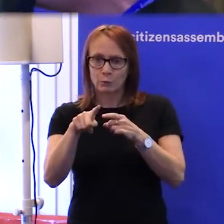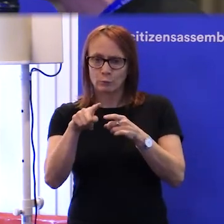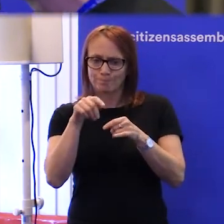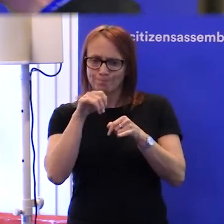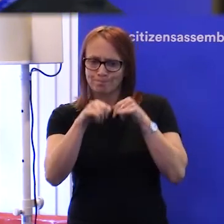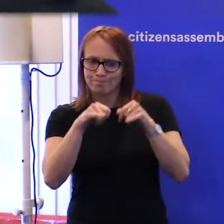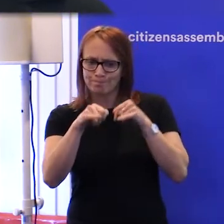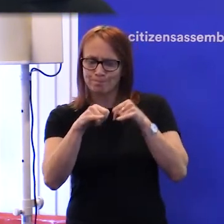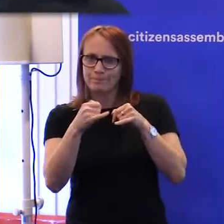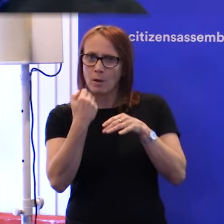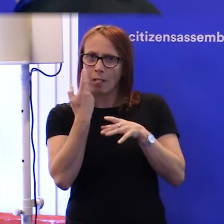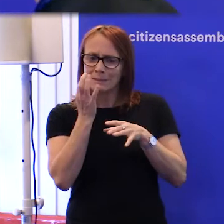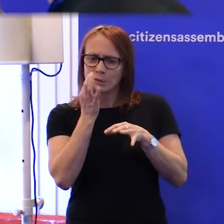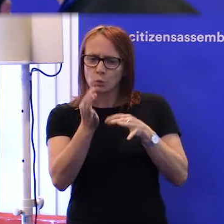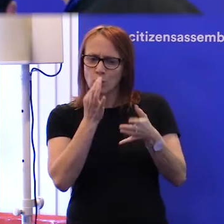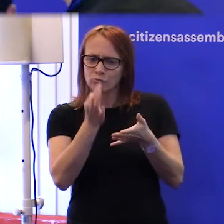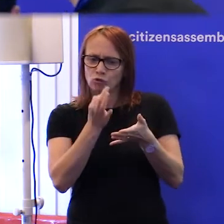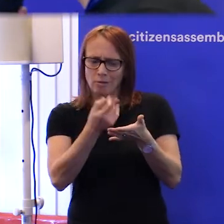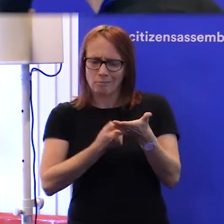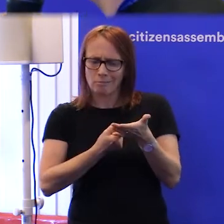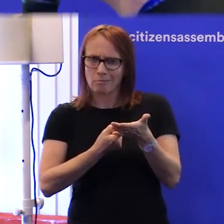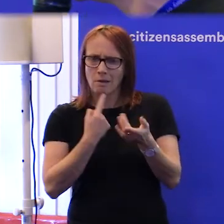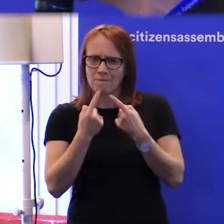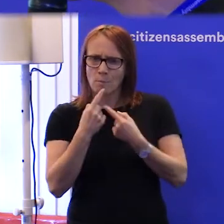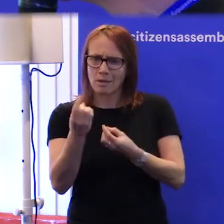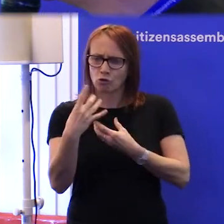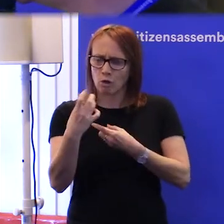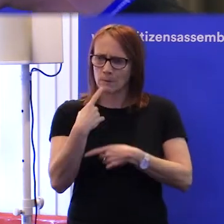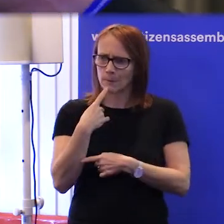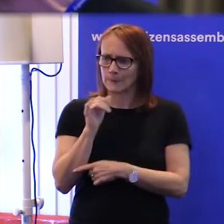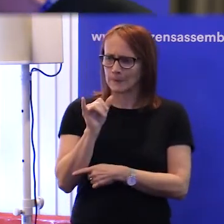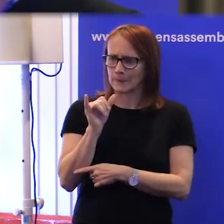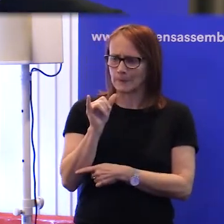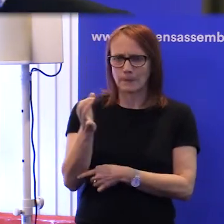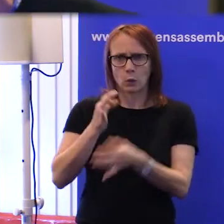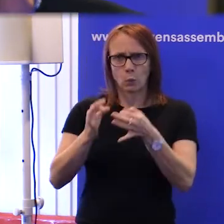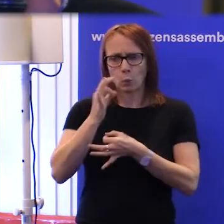question the information that you're receiving and you know does it does it